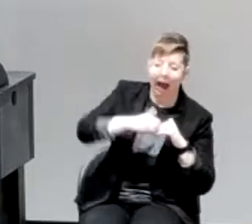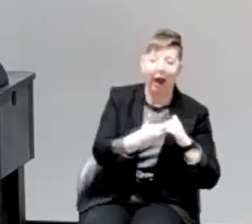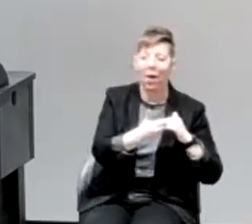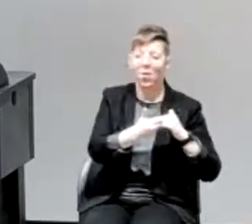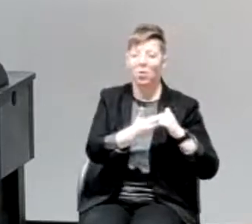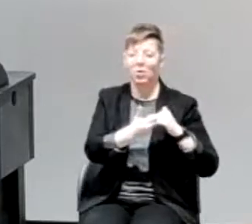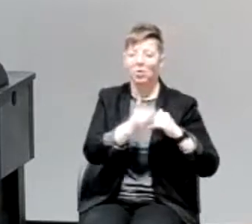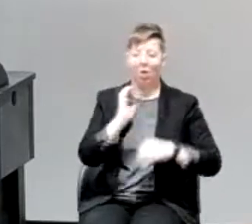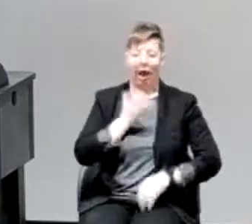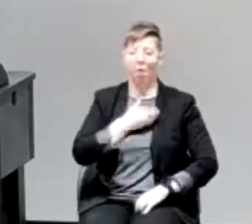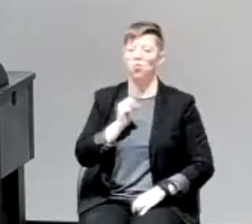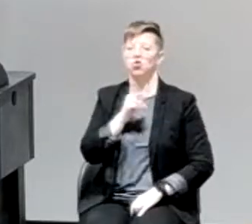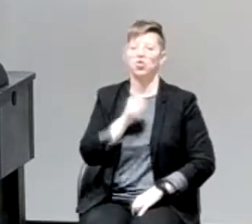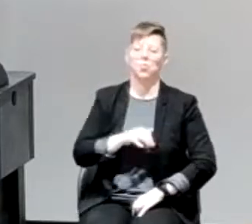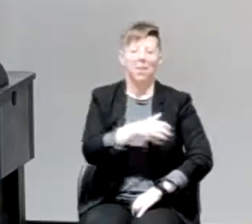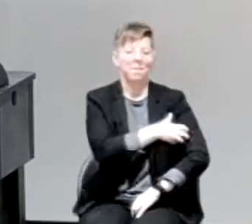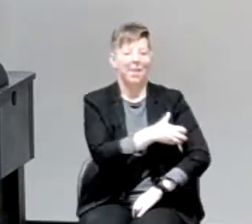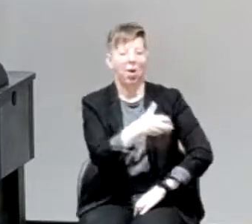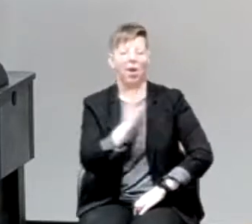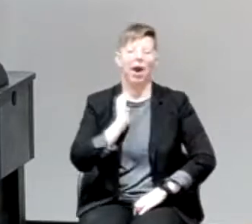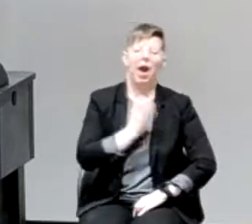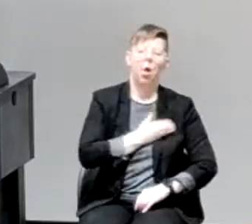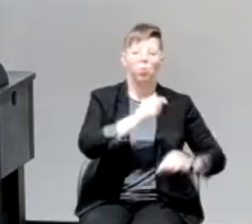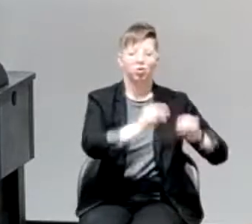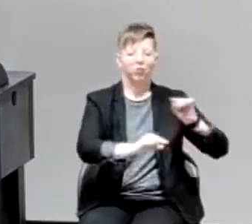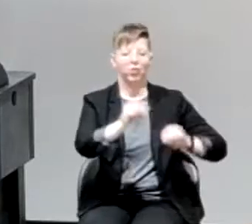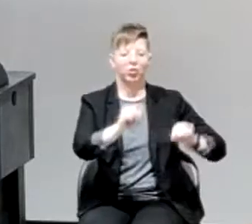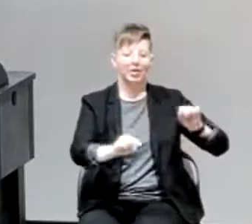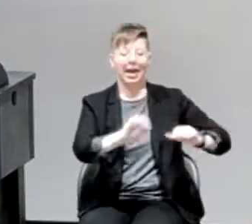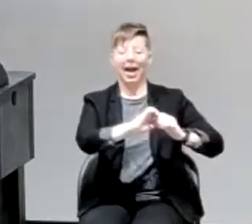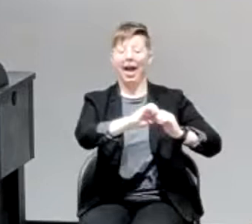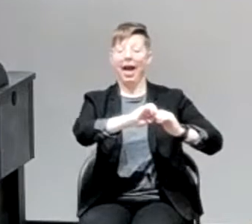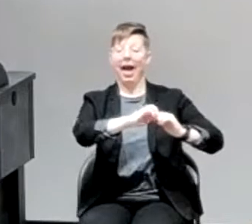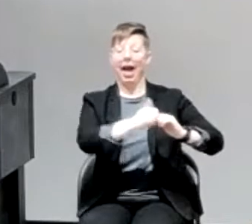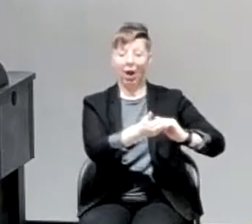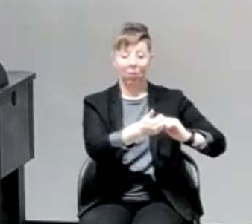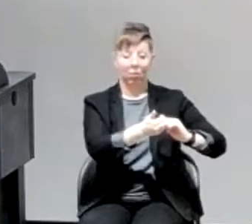This is the wave in the big set and this is a seminal moment.